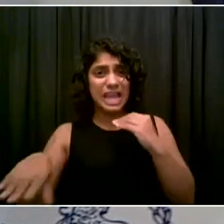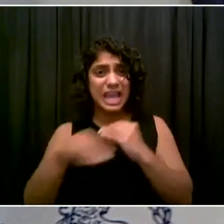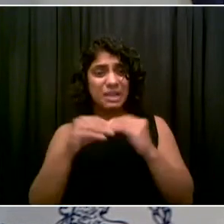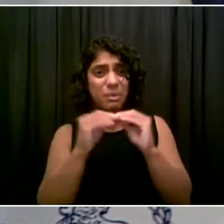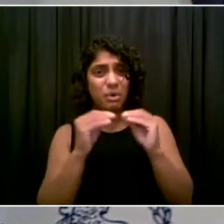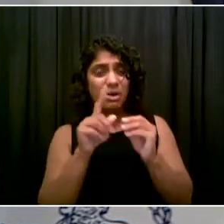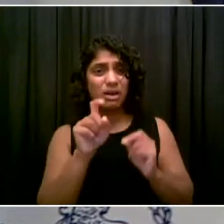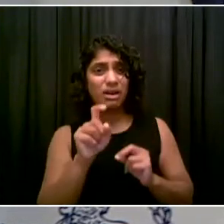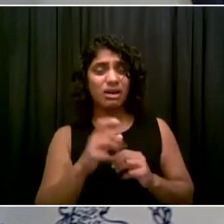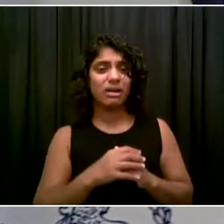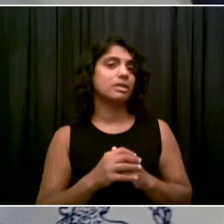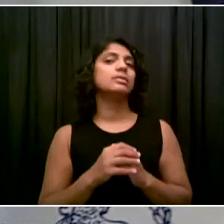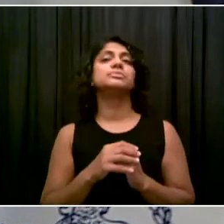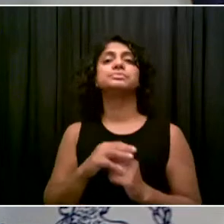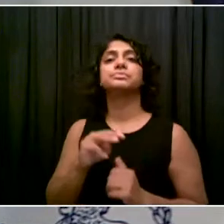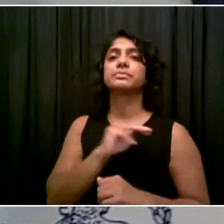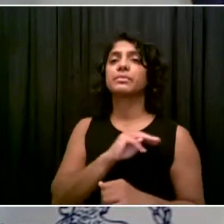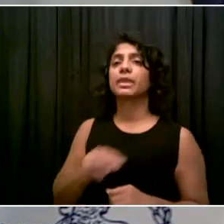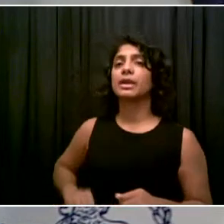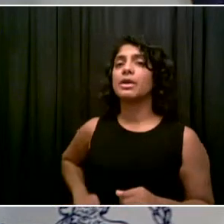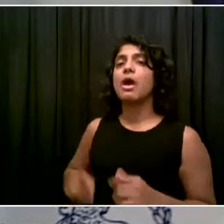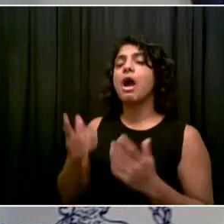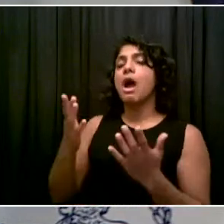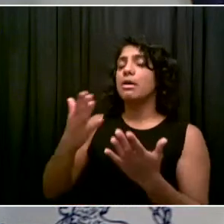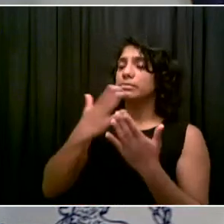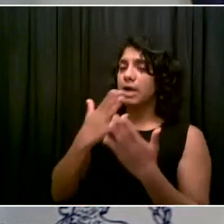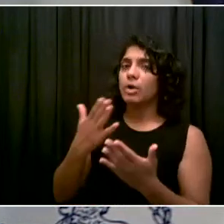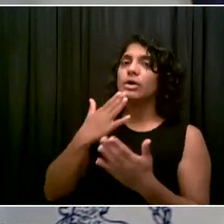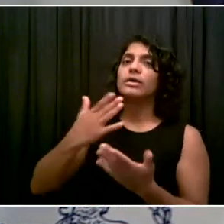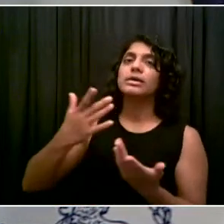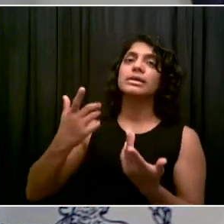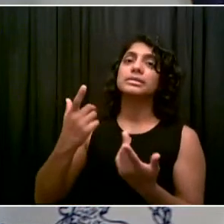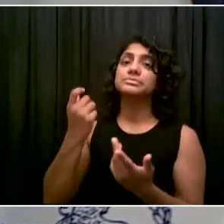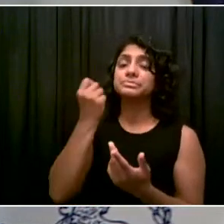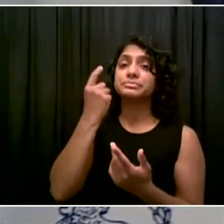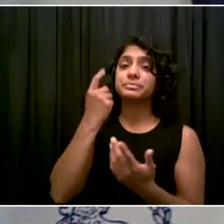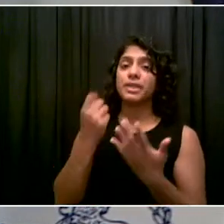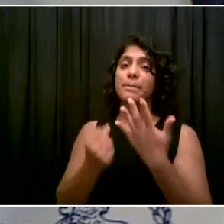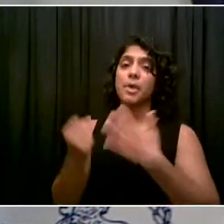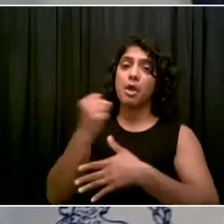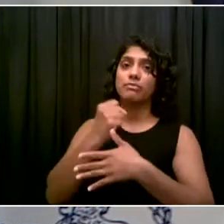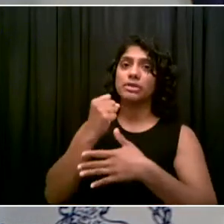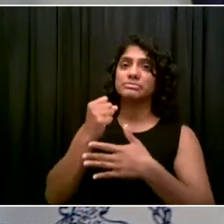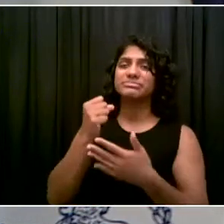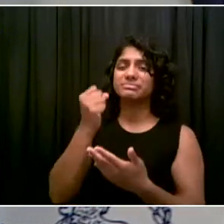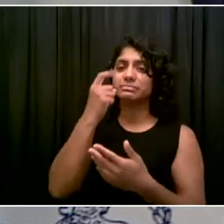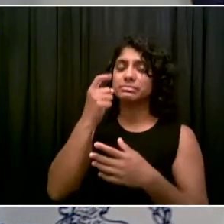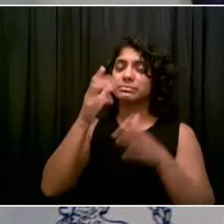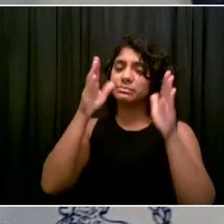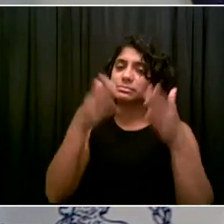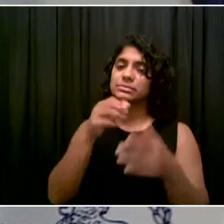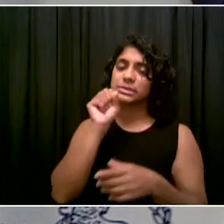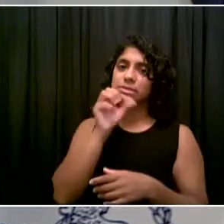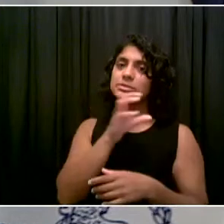VERY FAIR QUESTION. OUR PARTICULAR CONCERN IS FOR